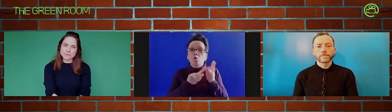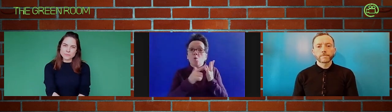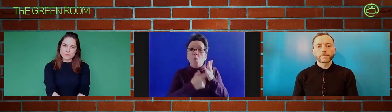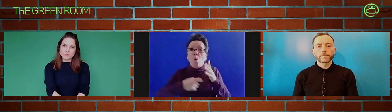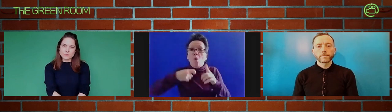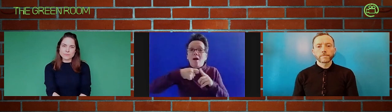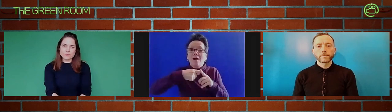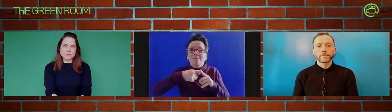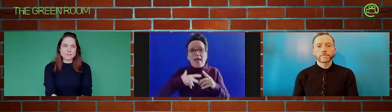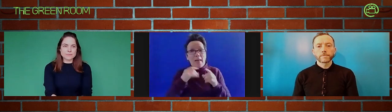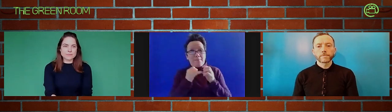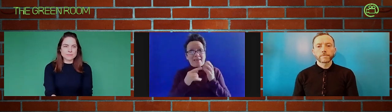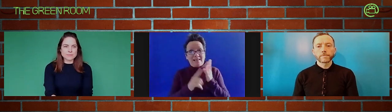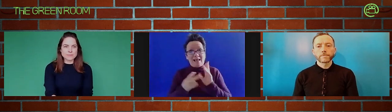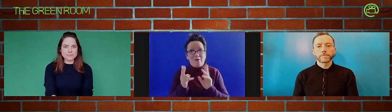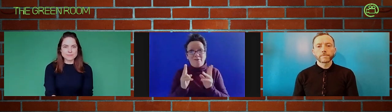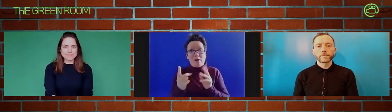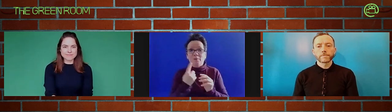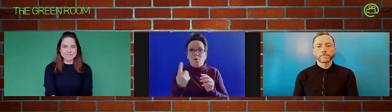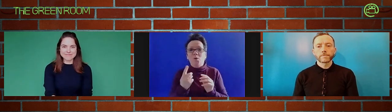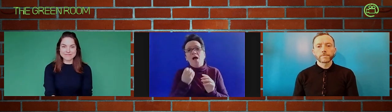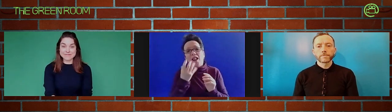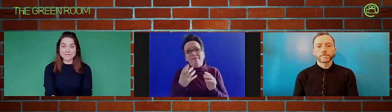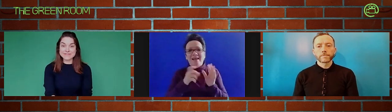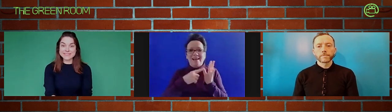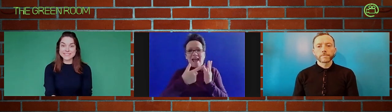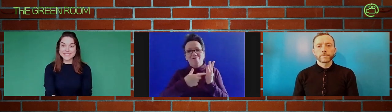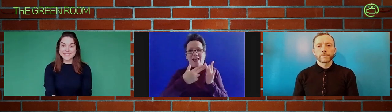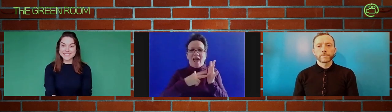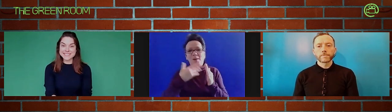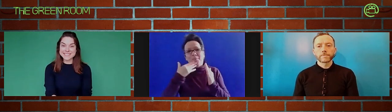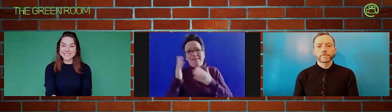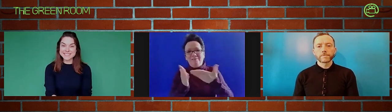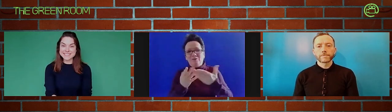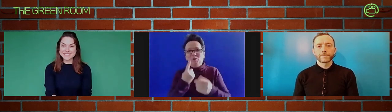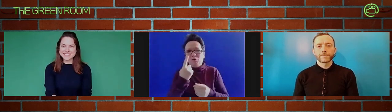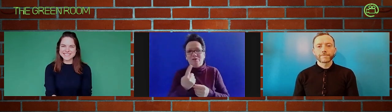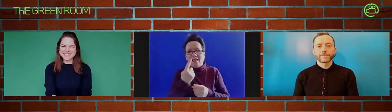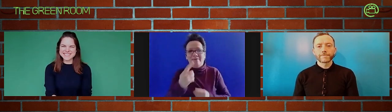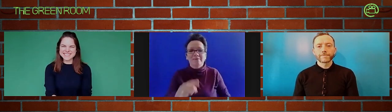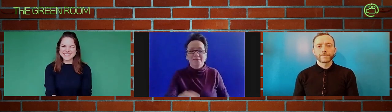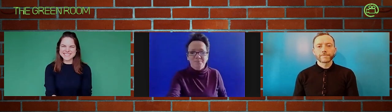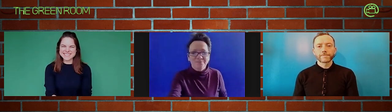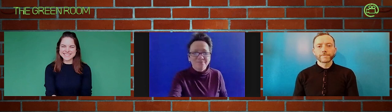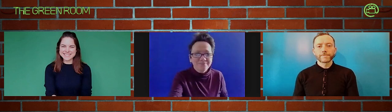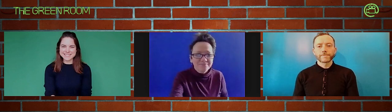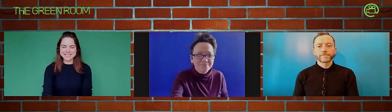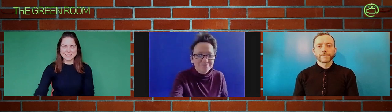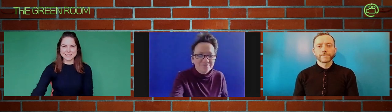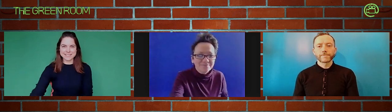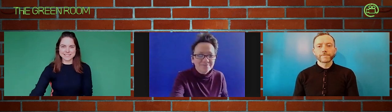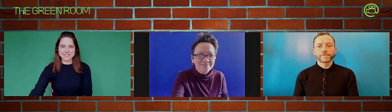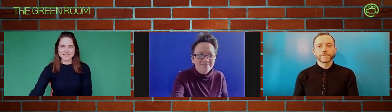interpreter the lovely Caroline. Caroline would you like to introduce yourself?